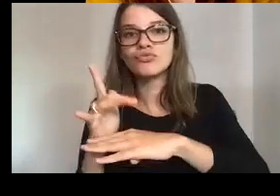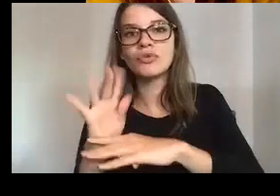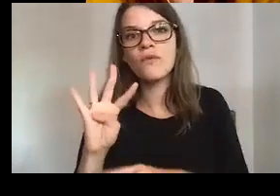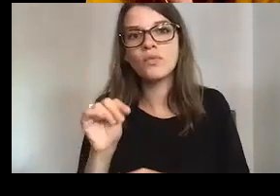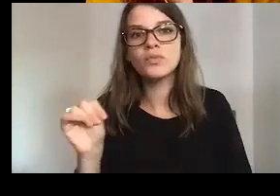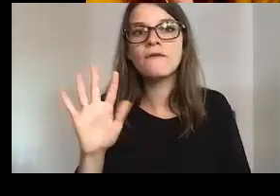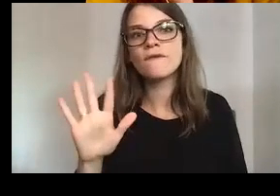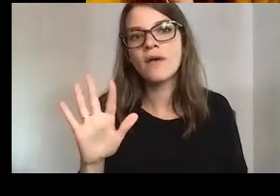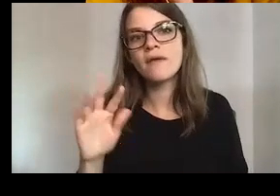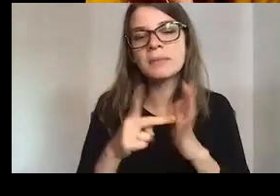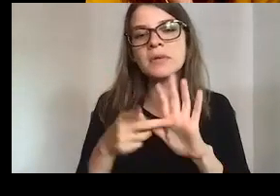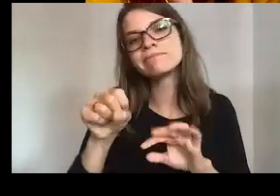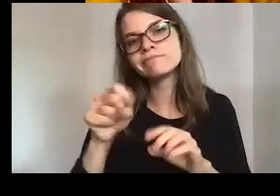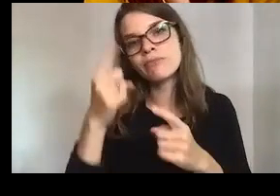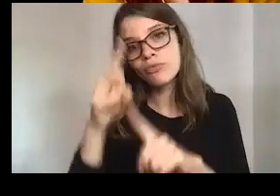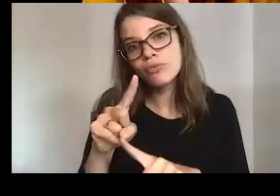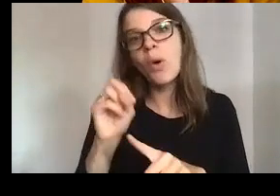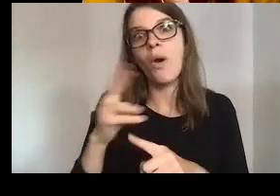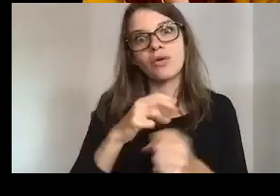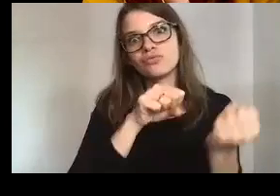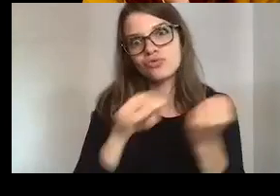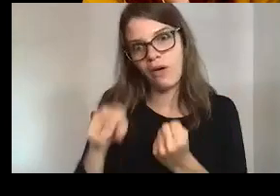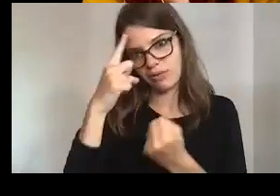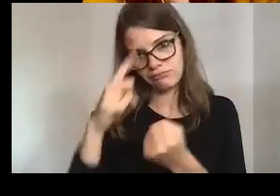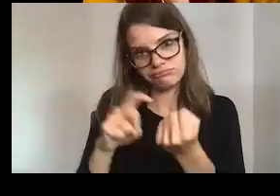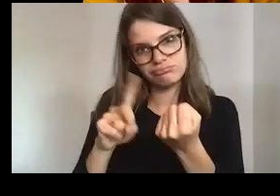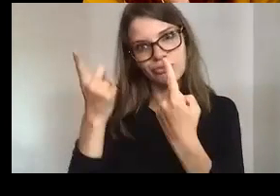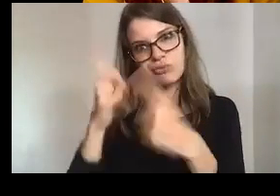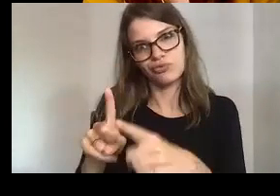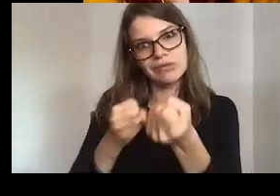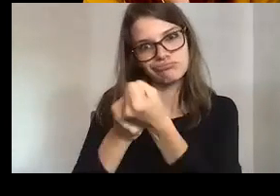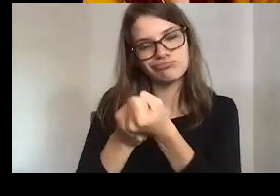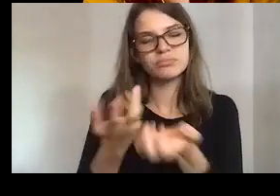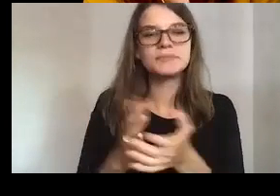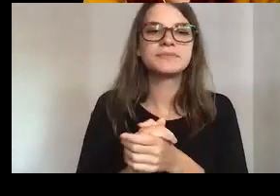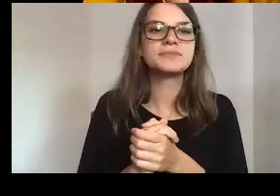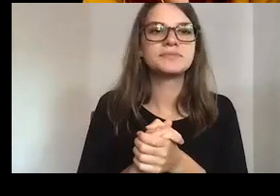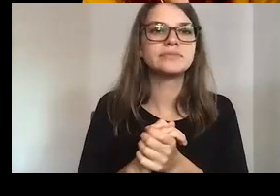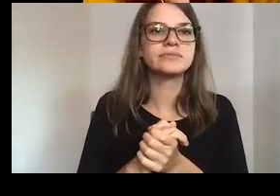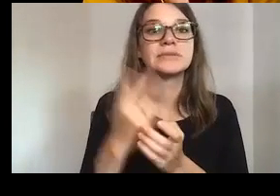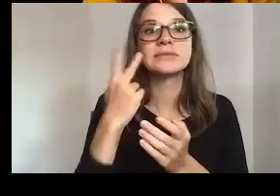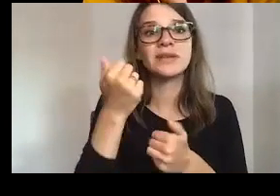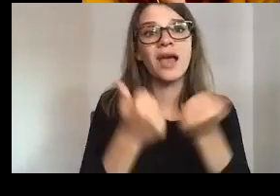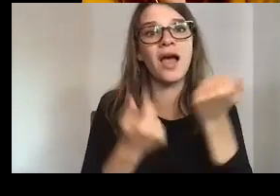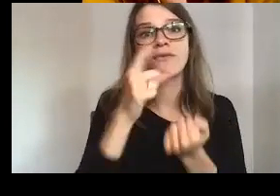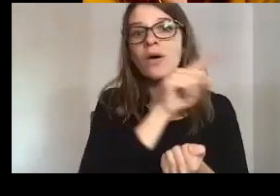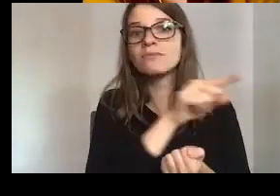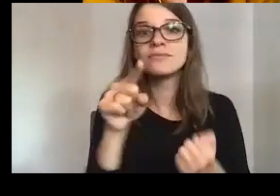I agree or strongly agree and so we can see from everyone's responses so this is everyone included